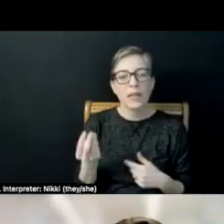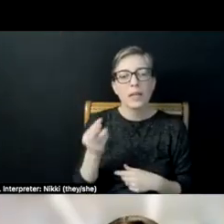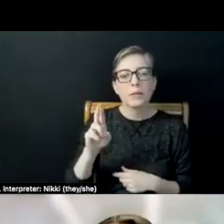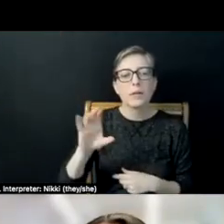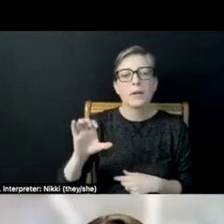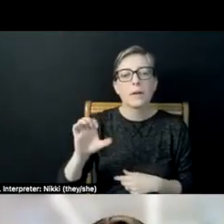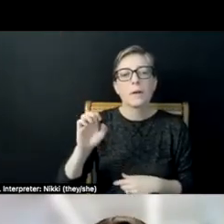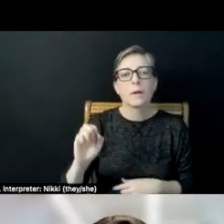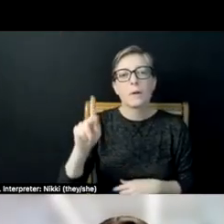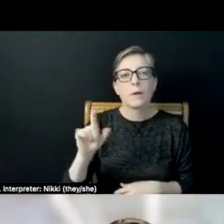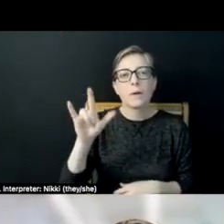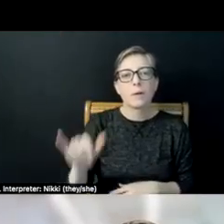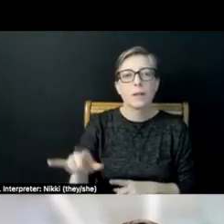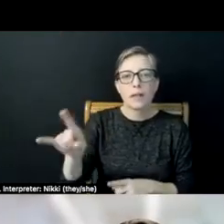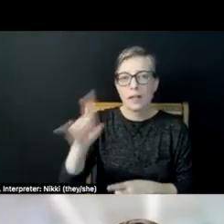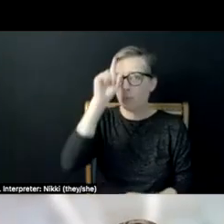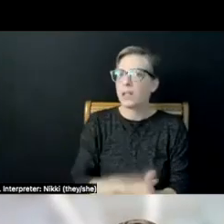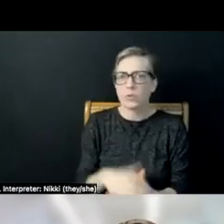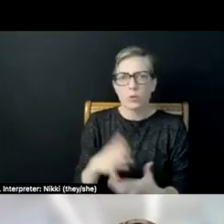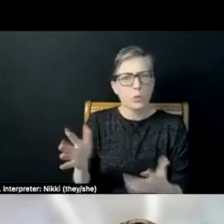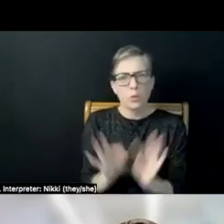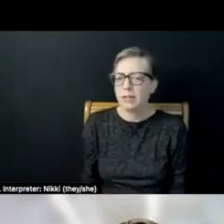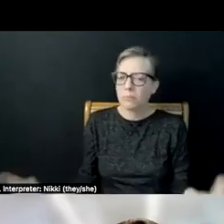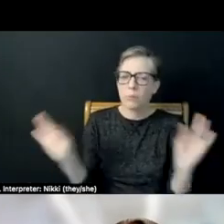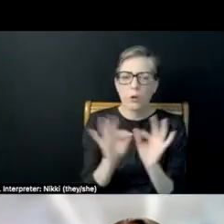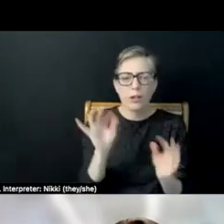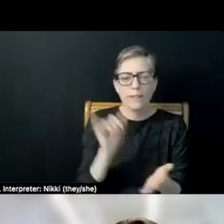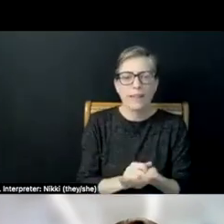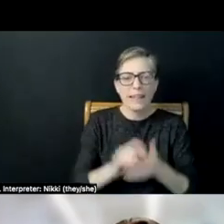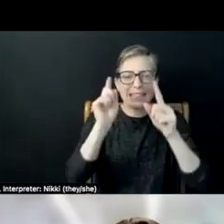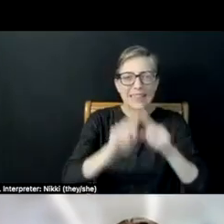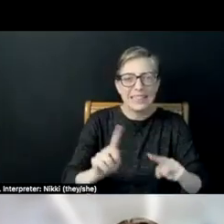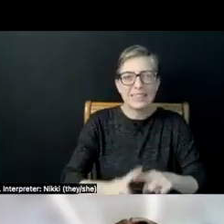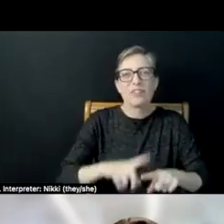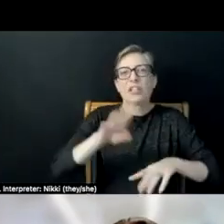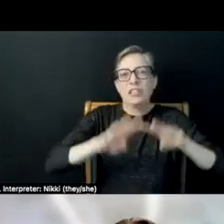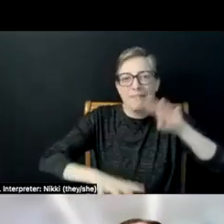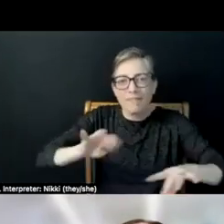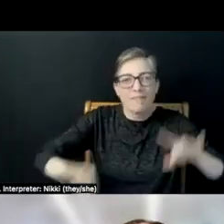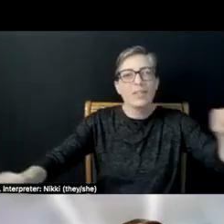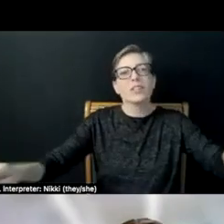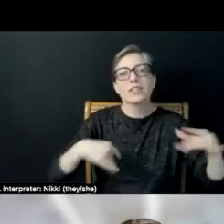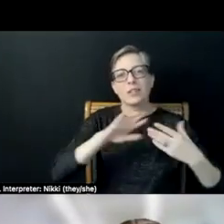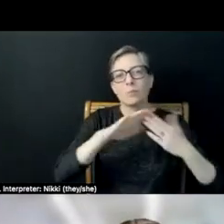the disability and traditional diversity communities learn to work together as they both share